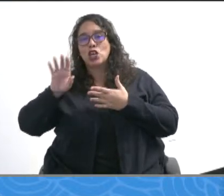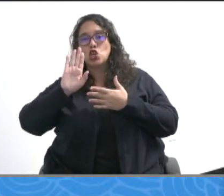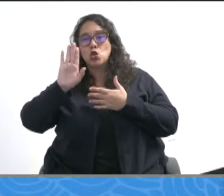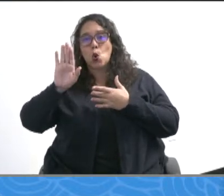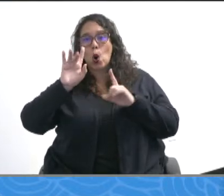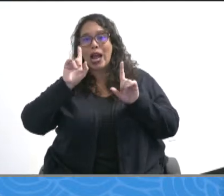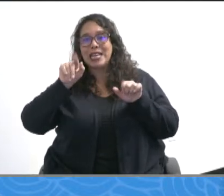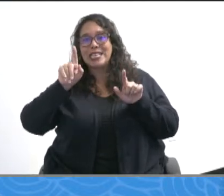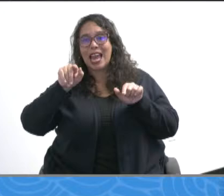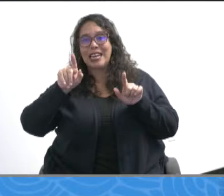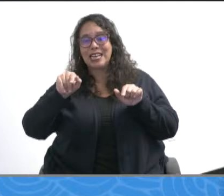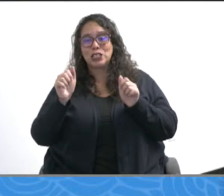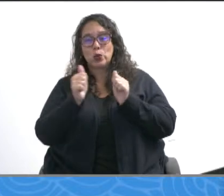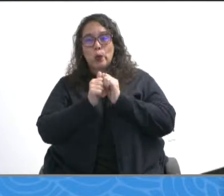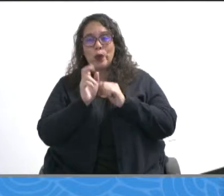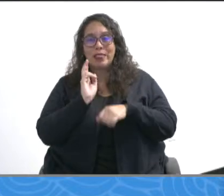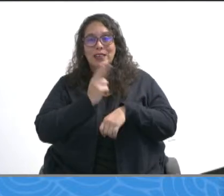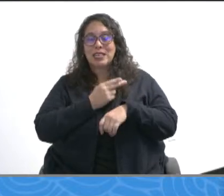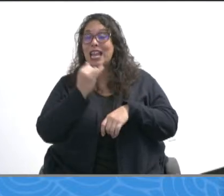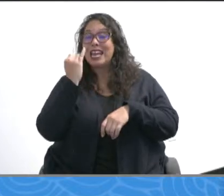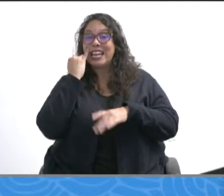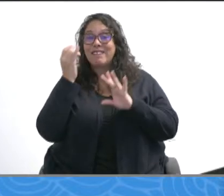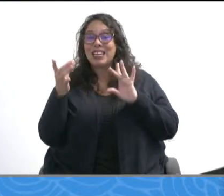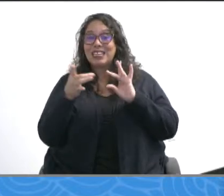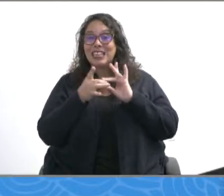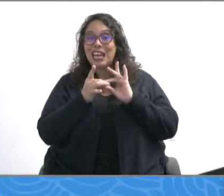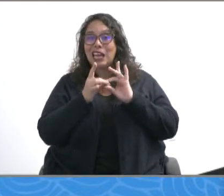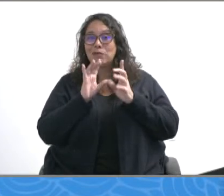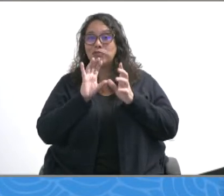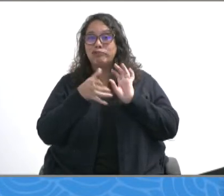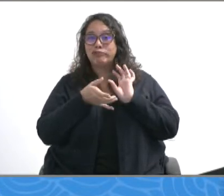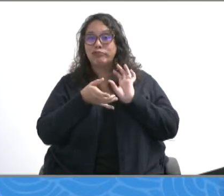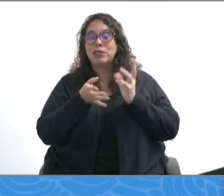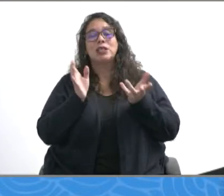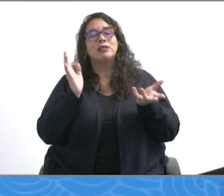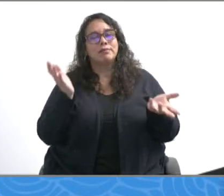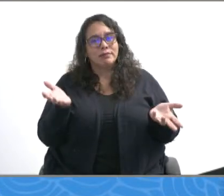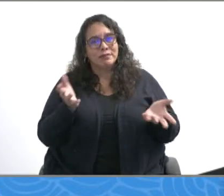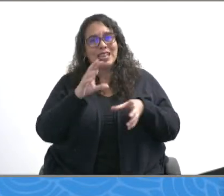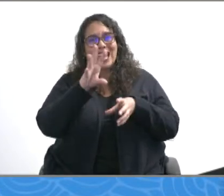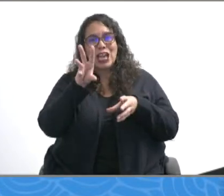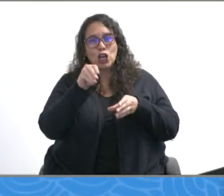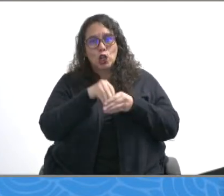If that link isn't working for you, feel free, just in the chat, to include your first and your last name